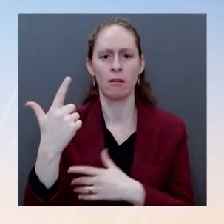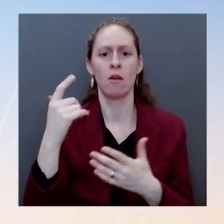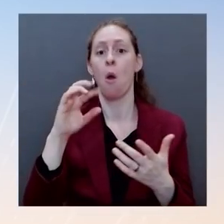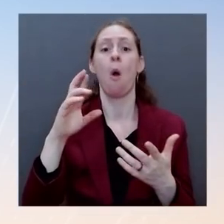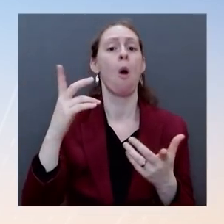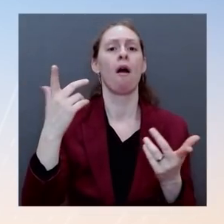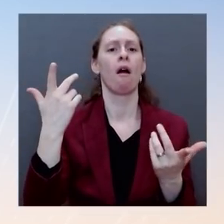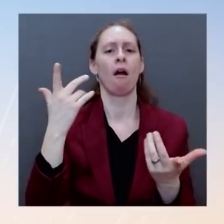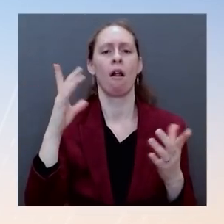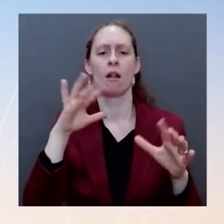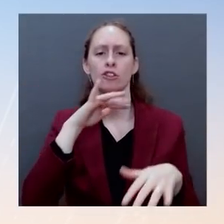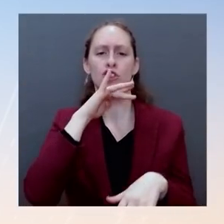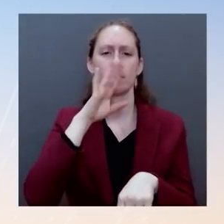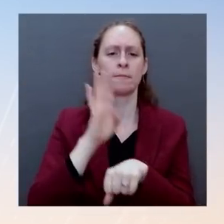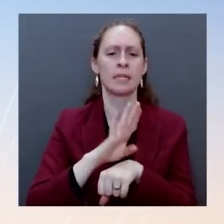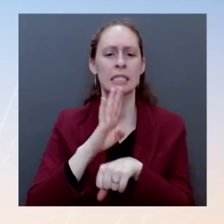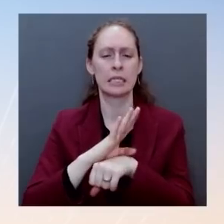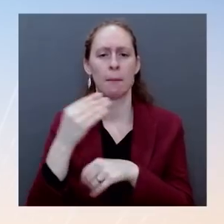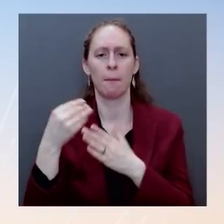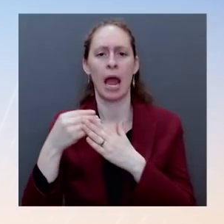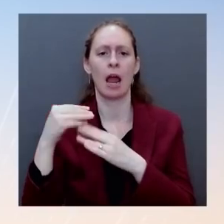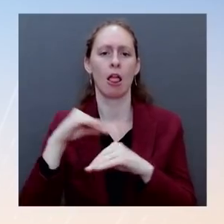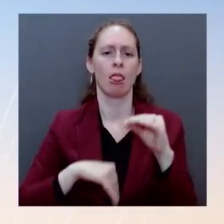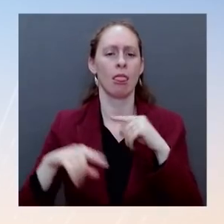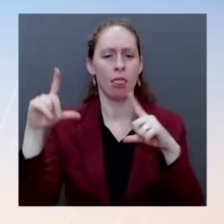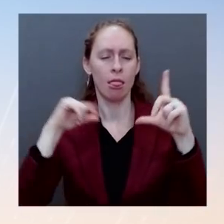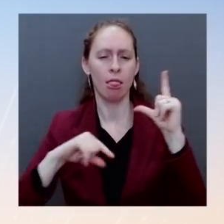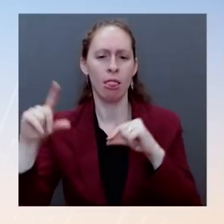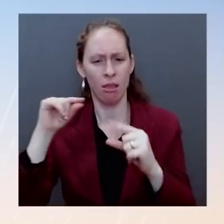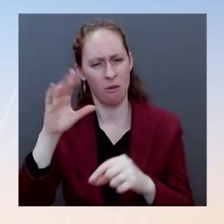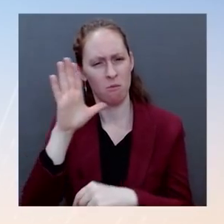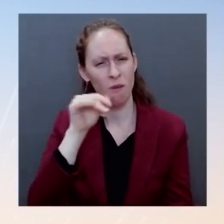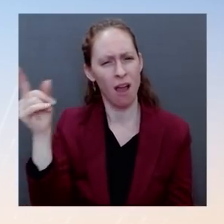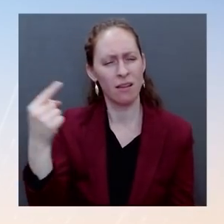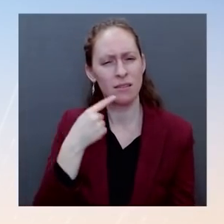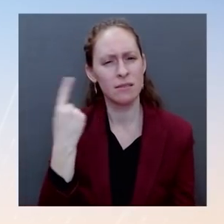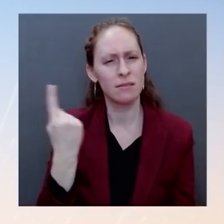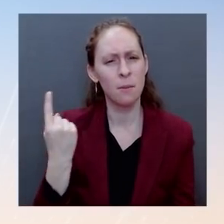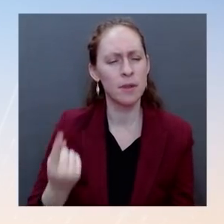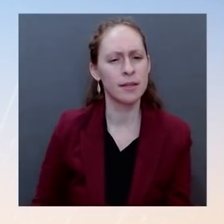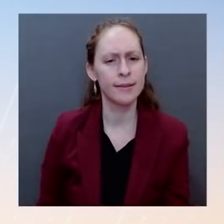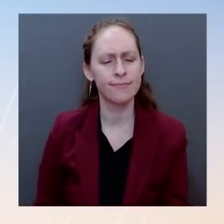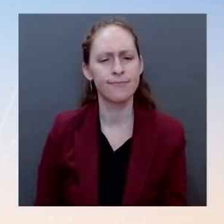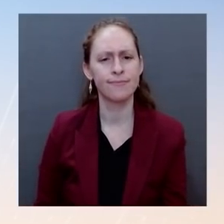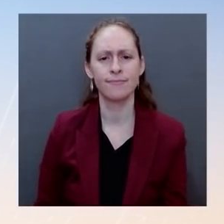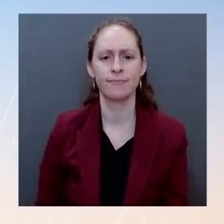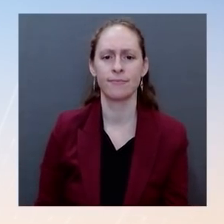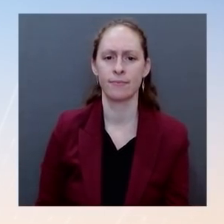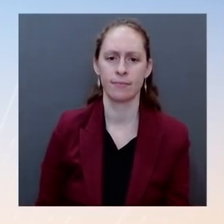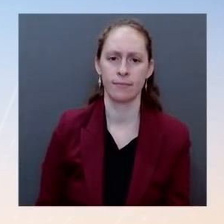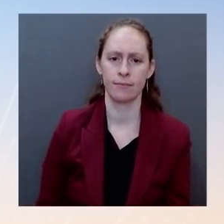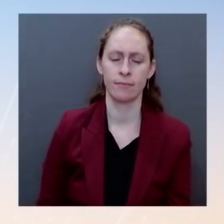was to make very clear to the American public what was at stake and exactly what it means when we say,